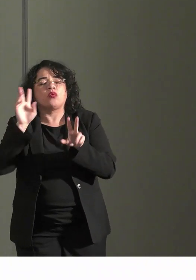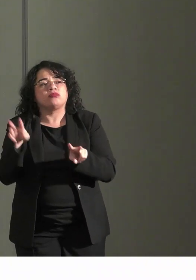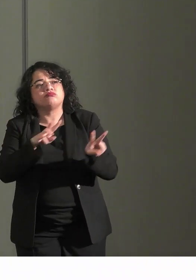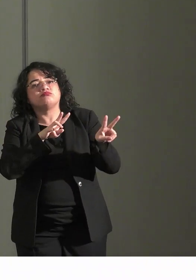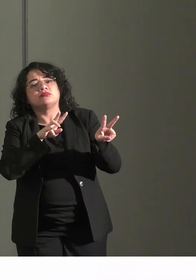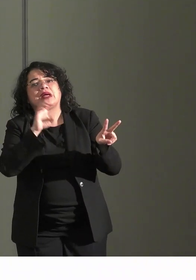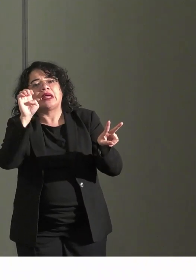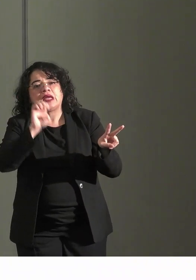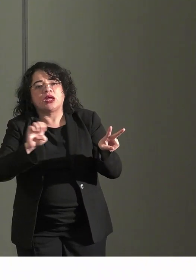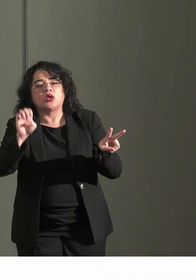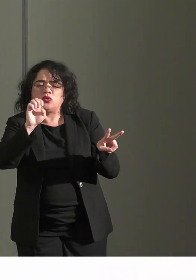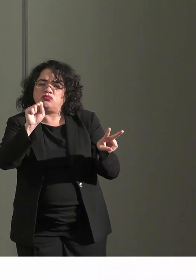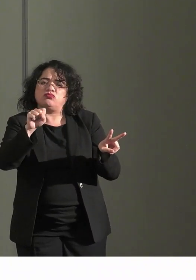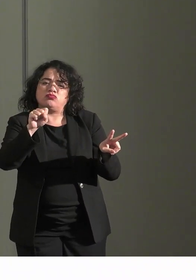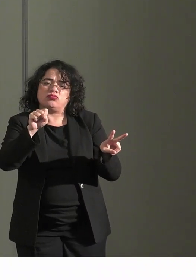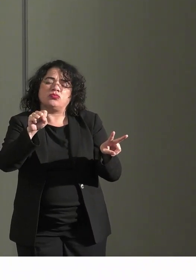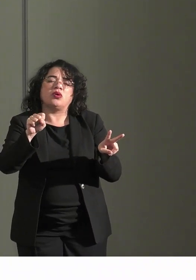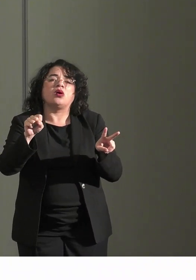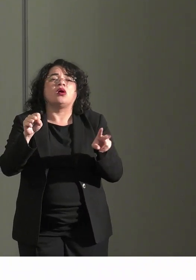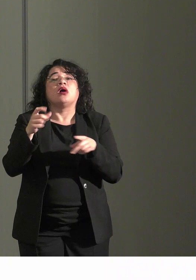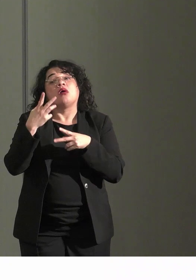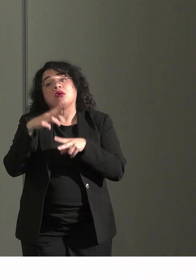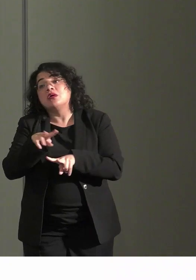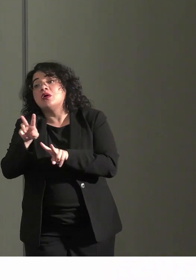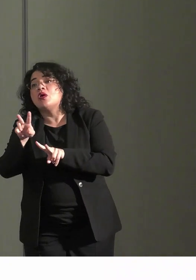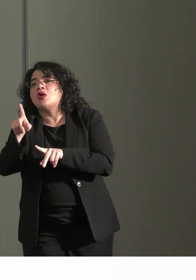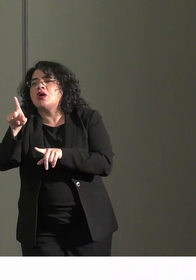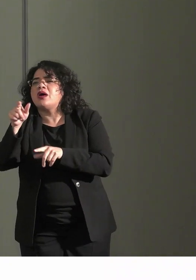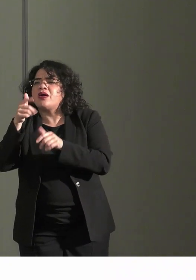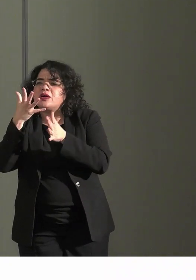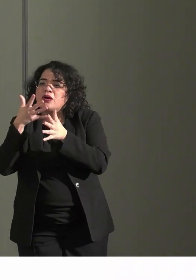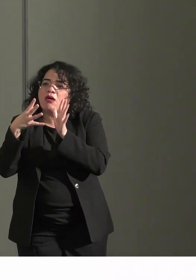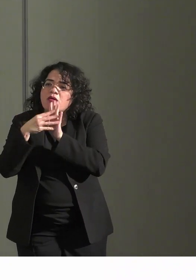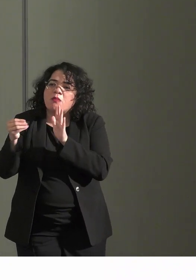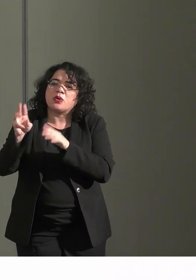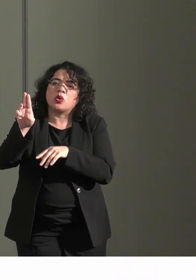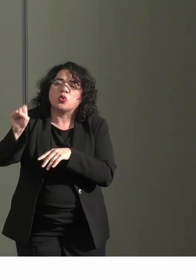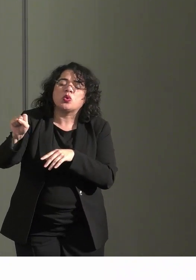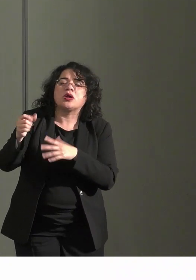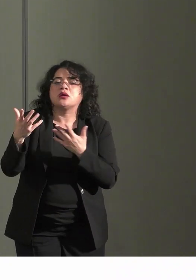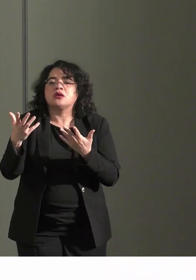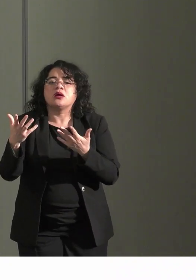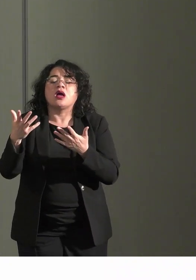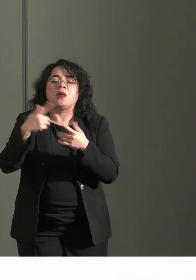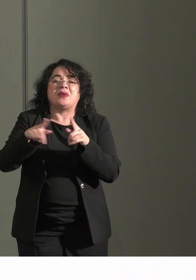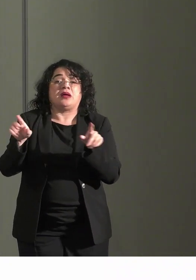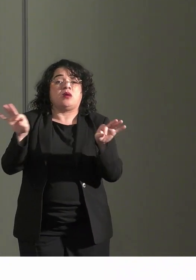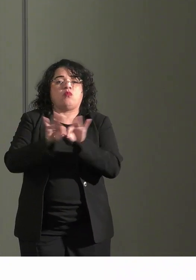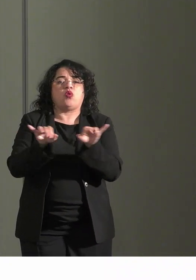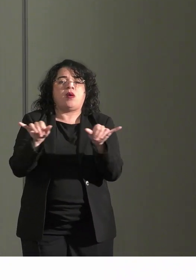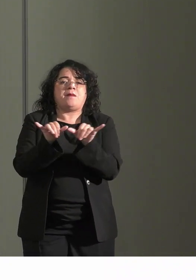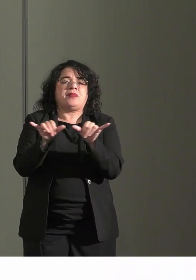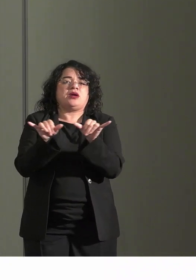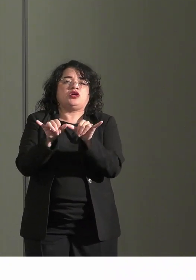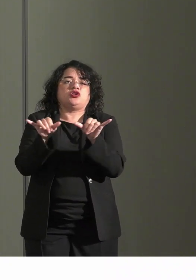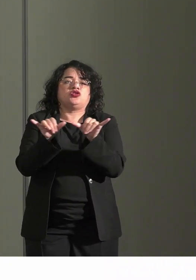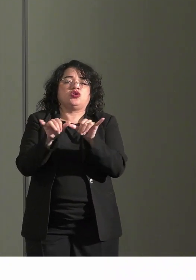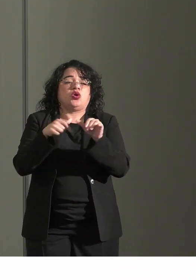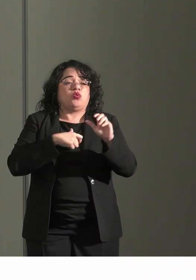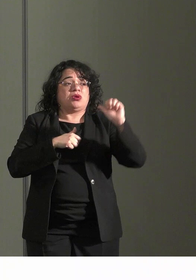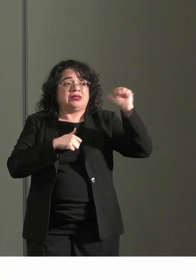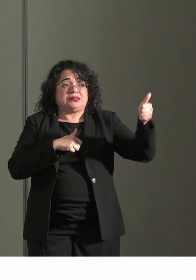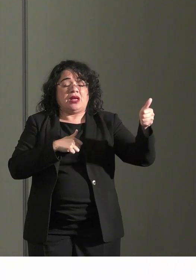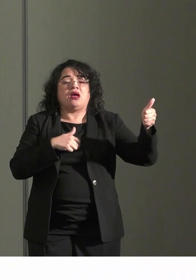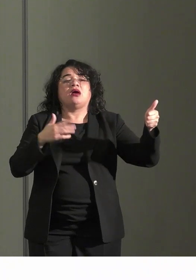the EU or US as the benchmark they will measure their own accessibility regimes and development